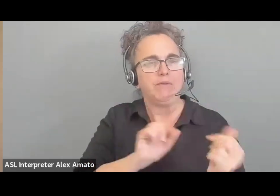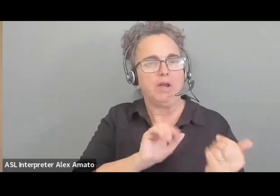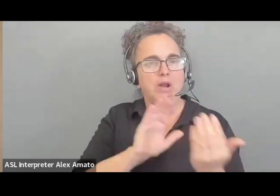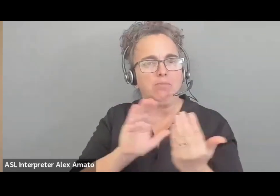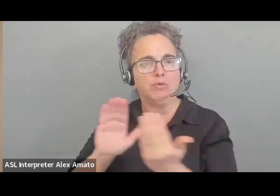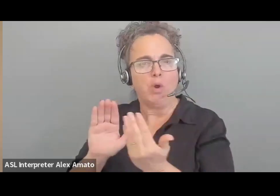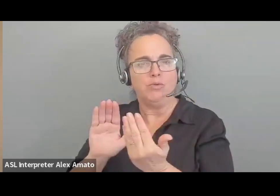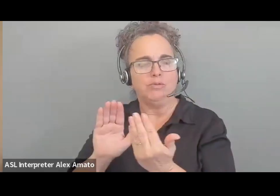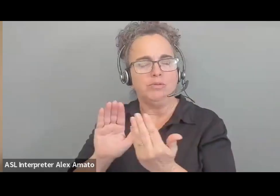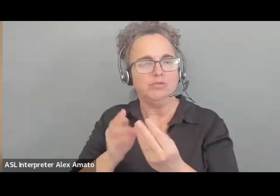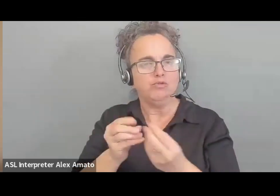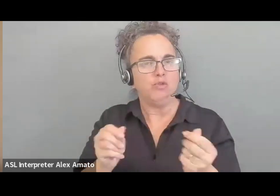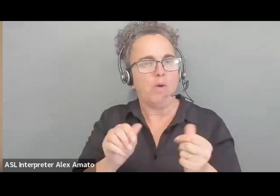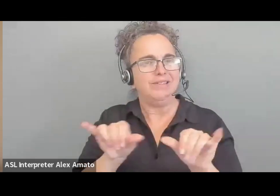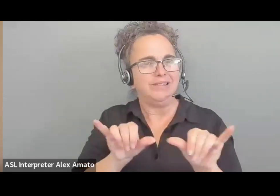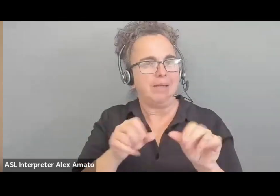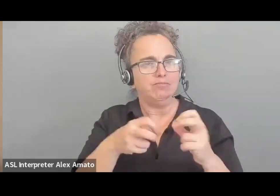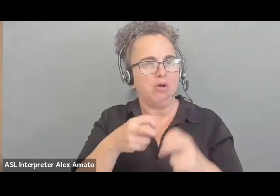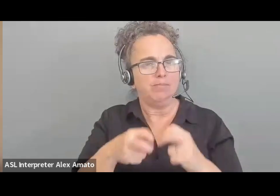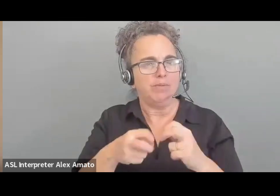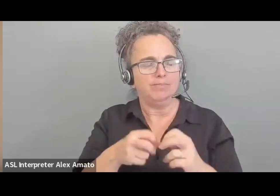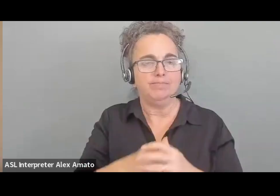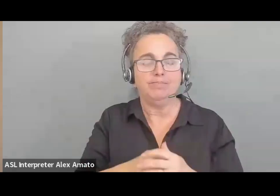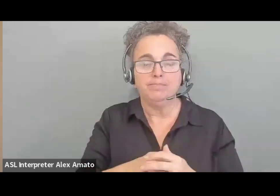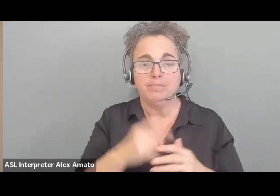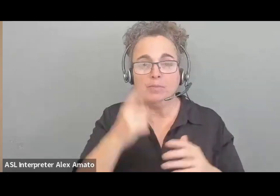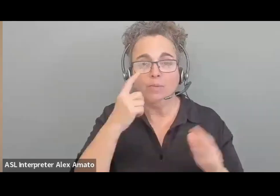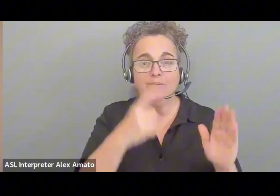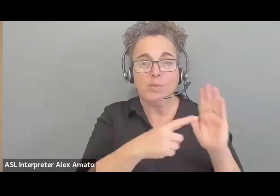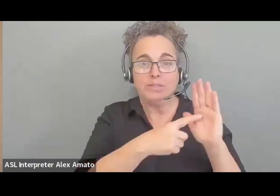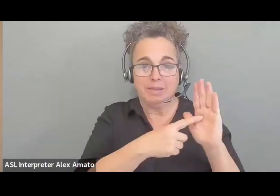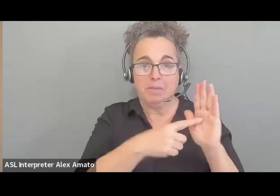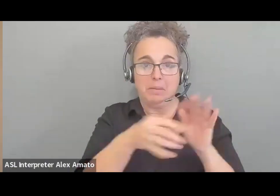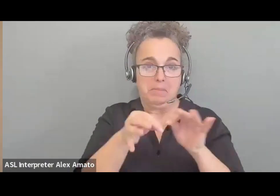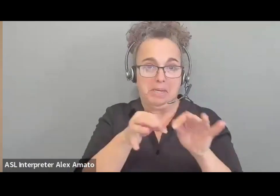And I will, I'll give an example of, of how it's different and complimentary.